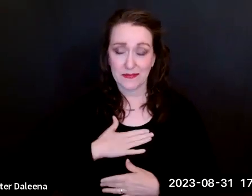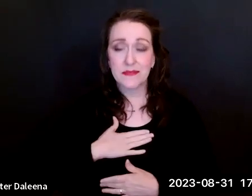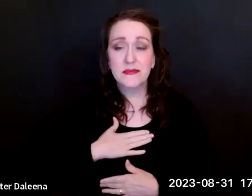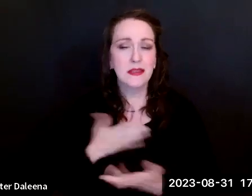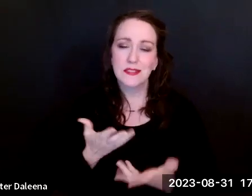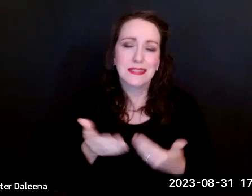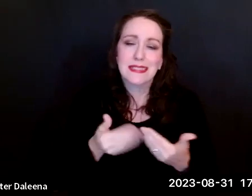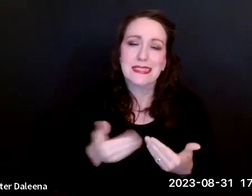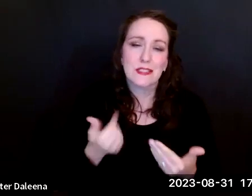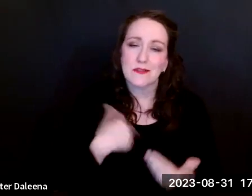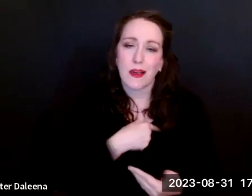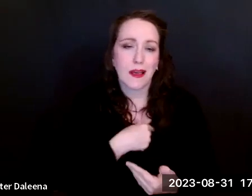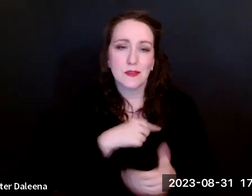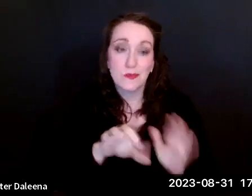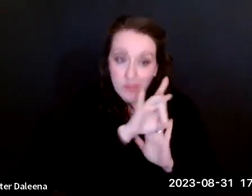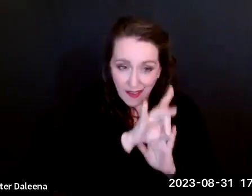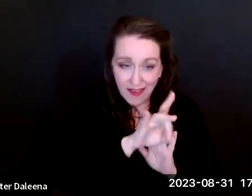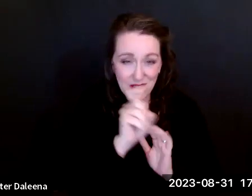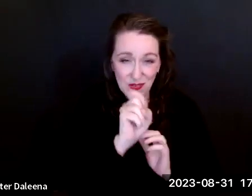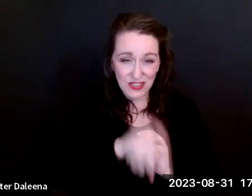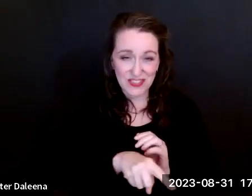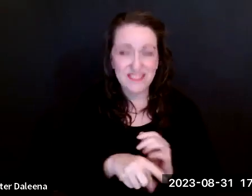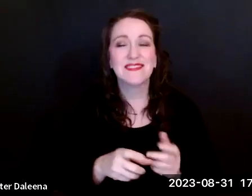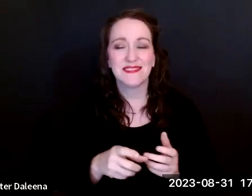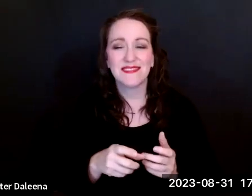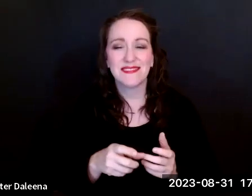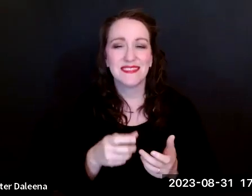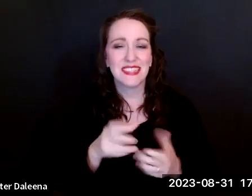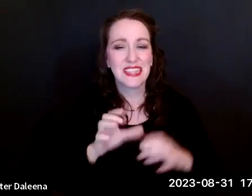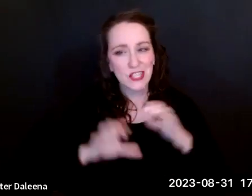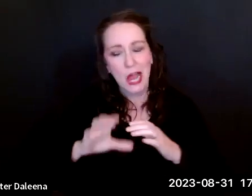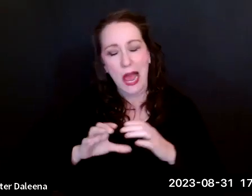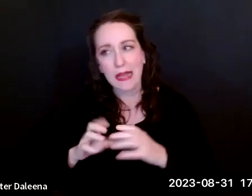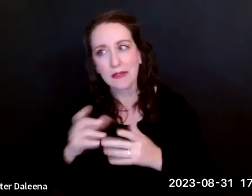makes it easier for us to find your questions as the chat can sometimes move really quickly